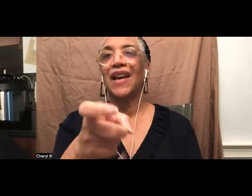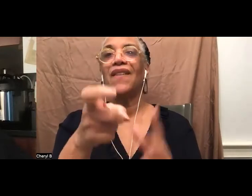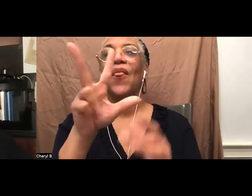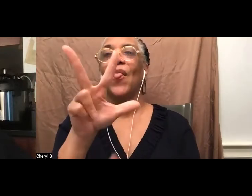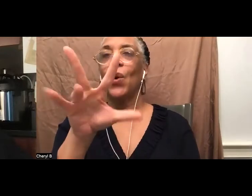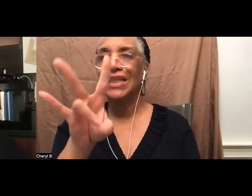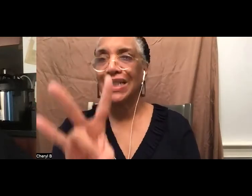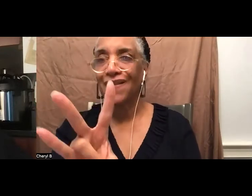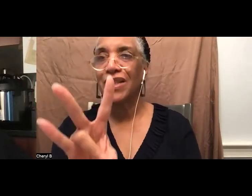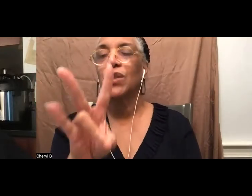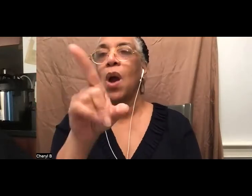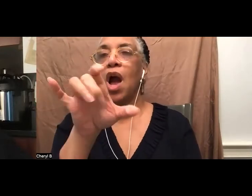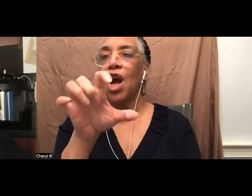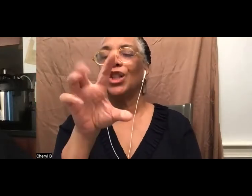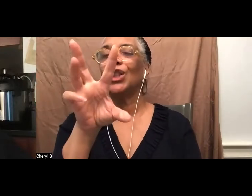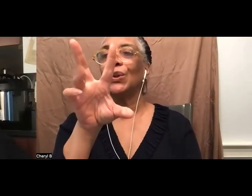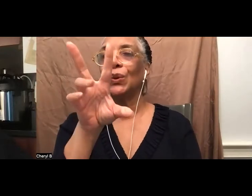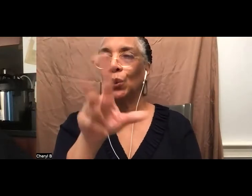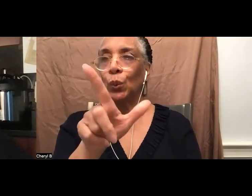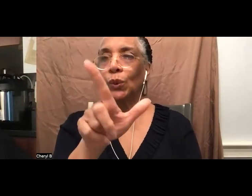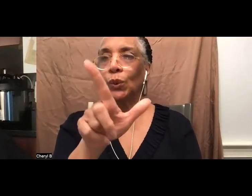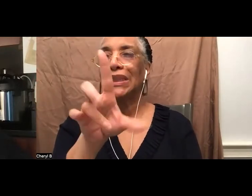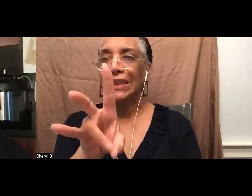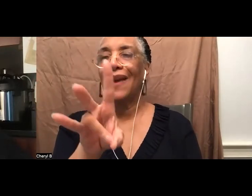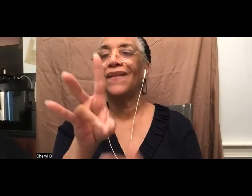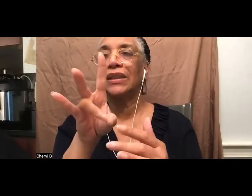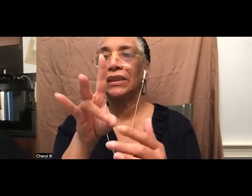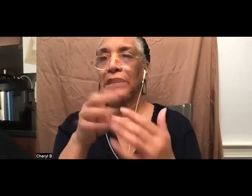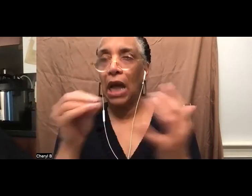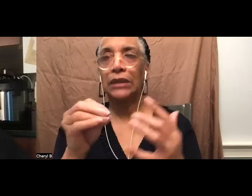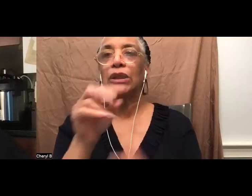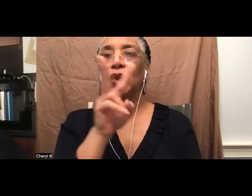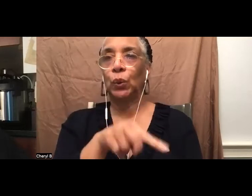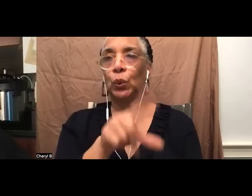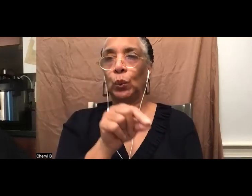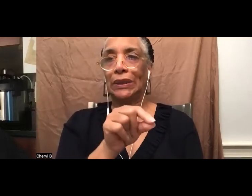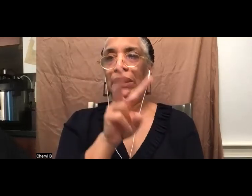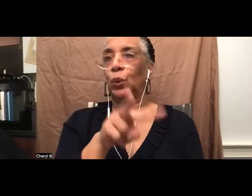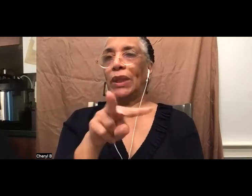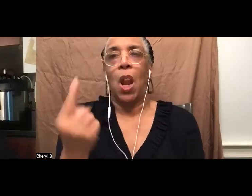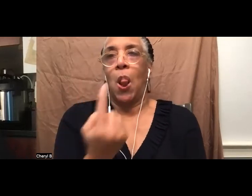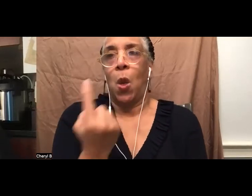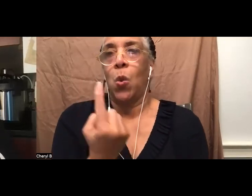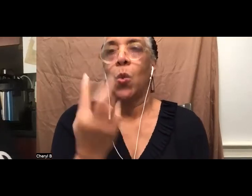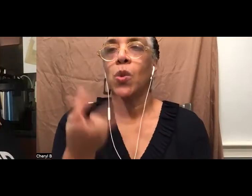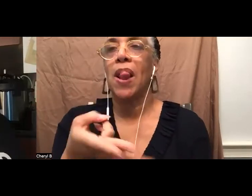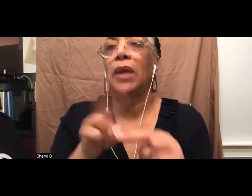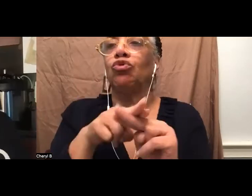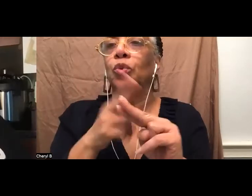in 2022 alone. We also need to keep in mind